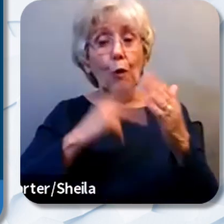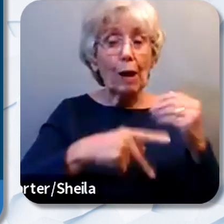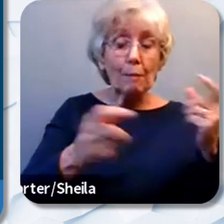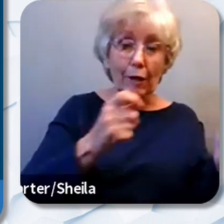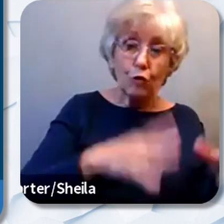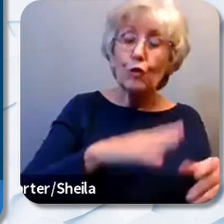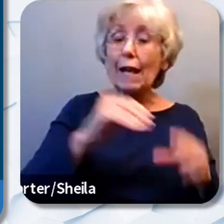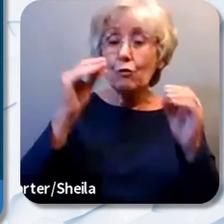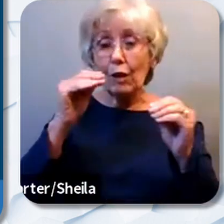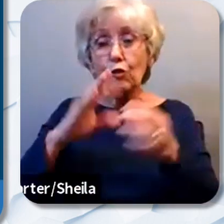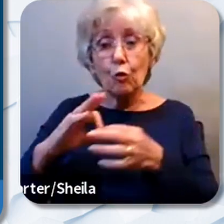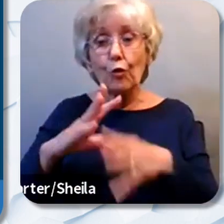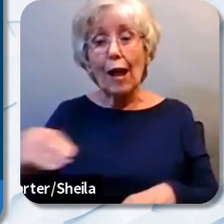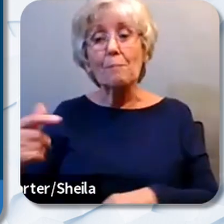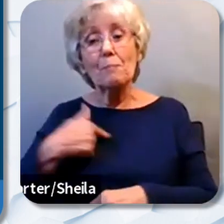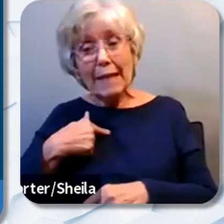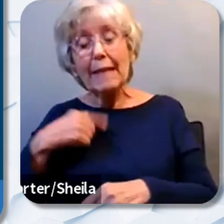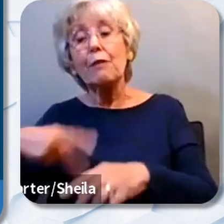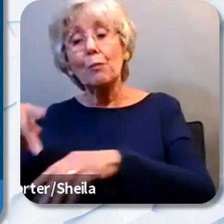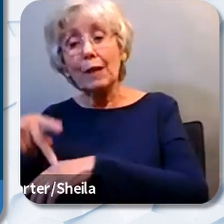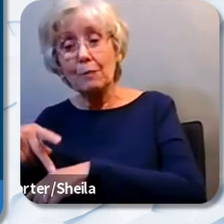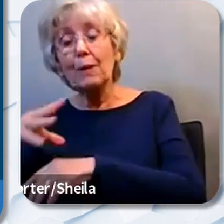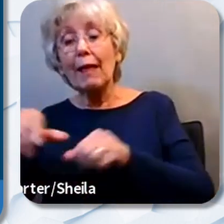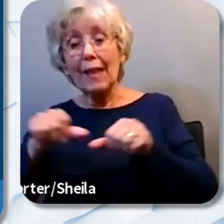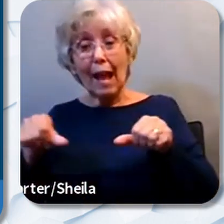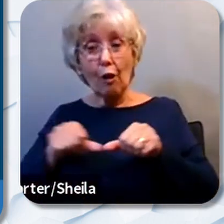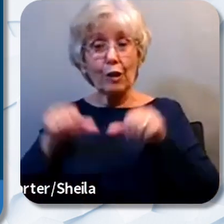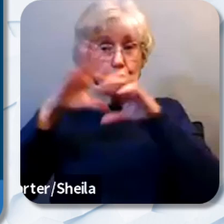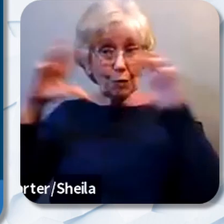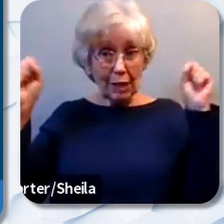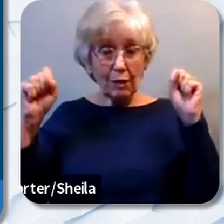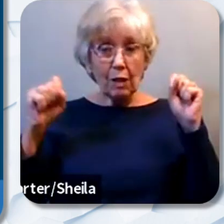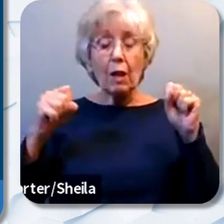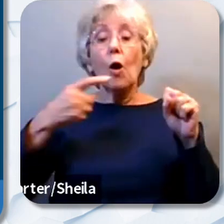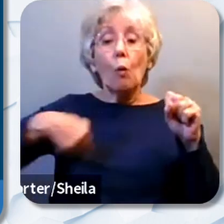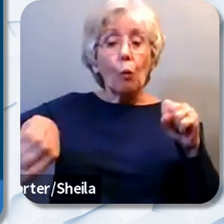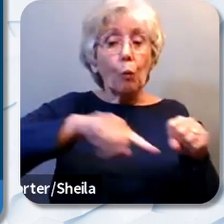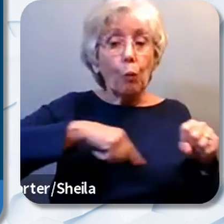coordinator myself and the principal and the area superintendent we all collaborate on the